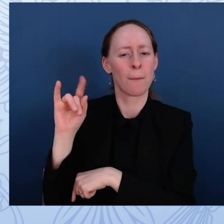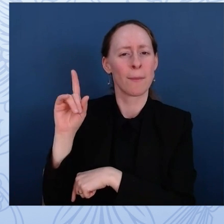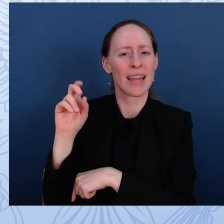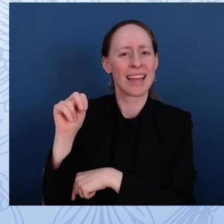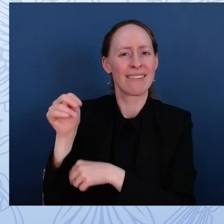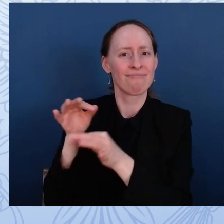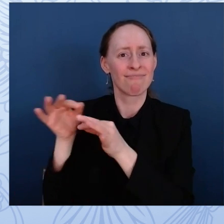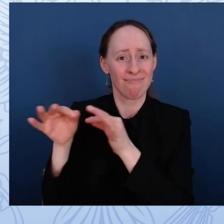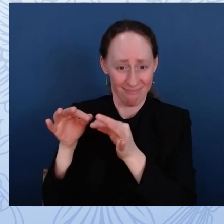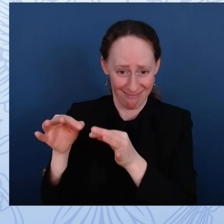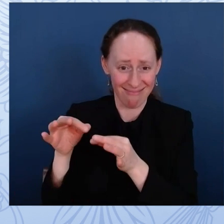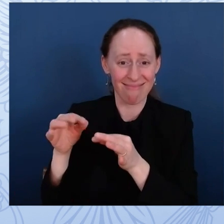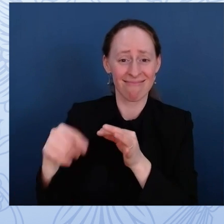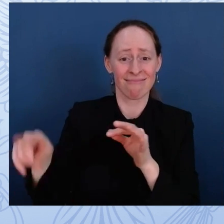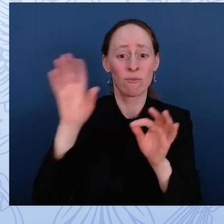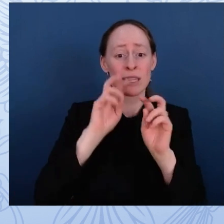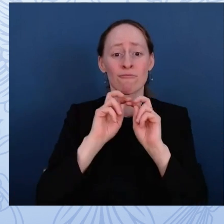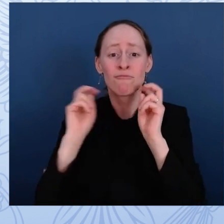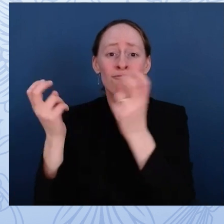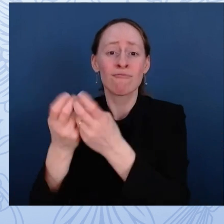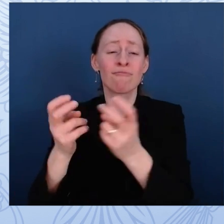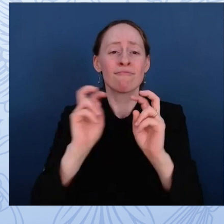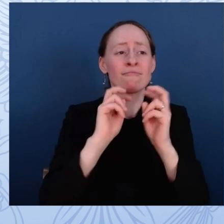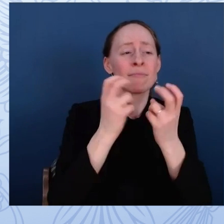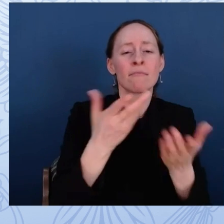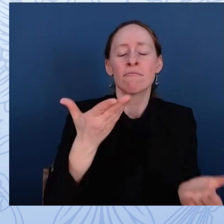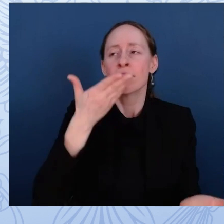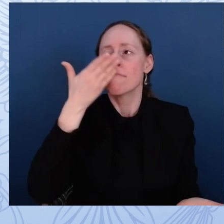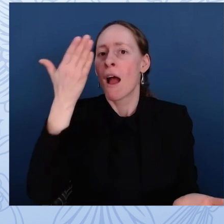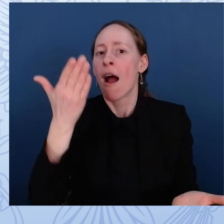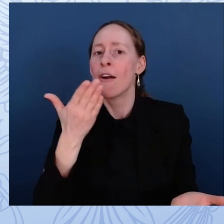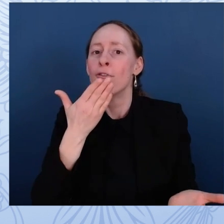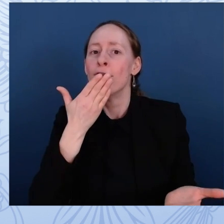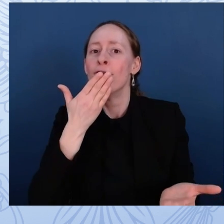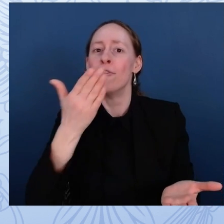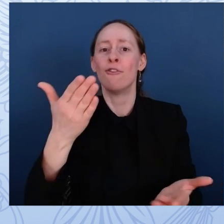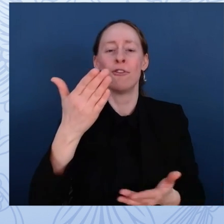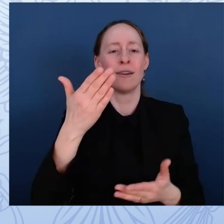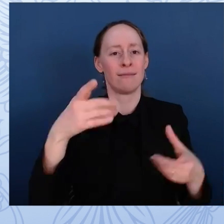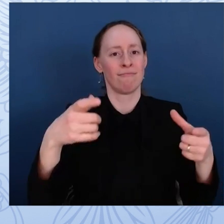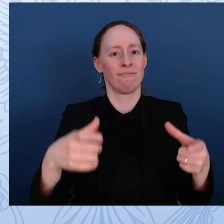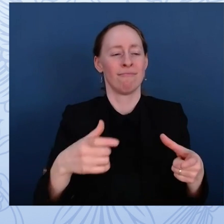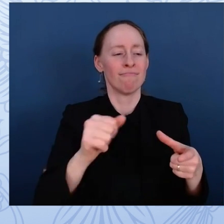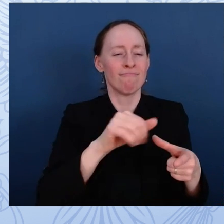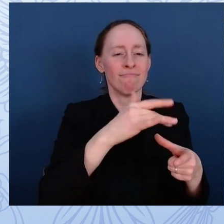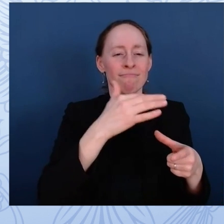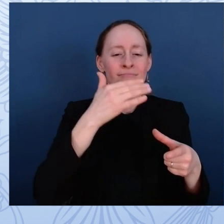coming from some of Dr. Biden's favorite flowers, sweet pea, roses, and peony,